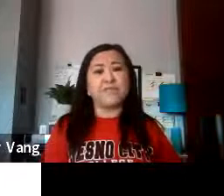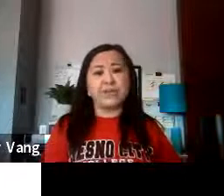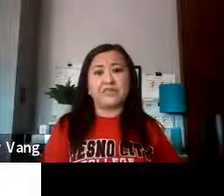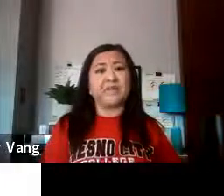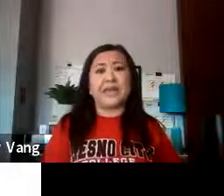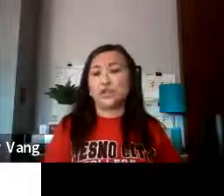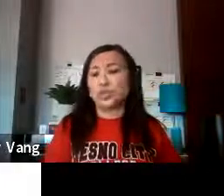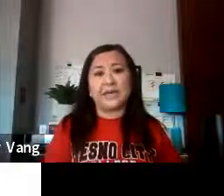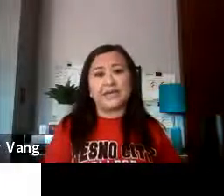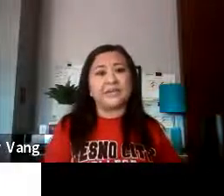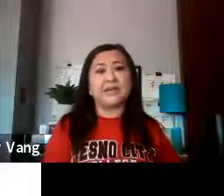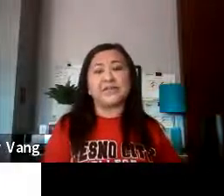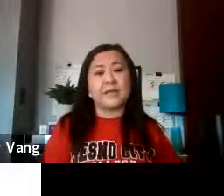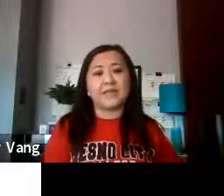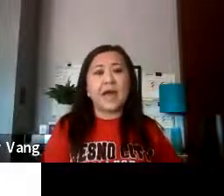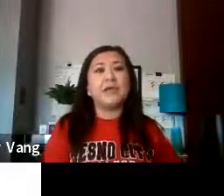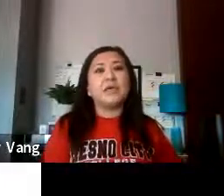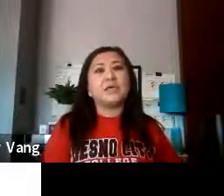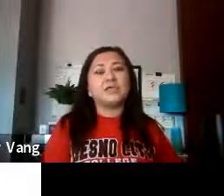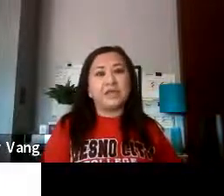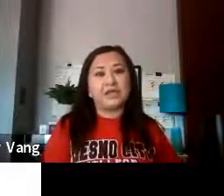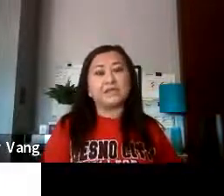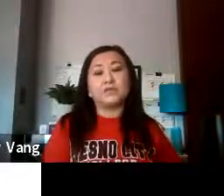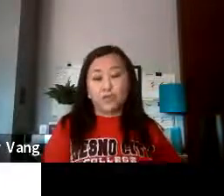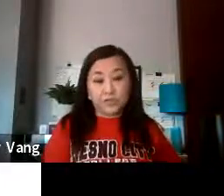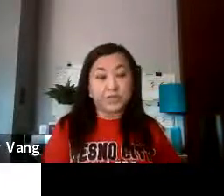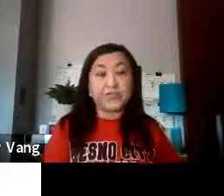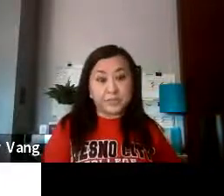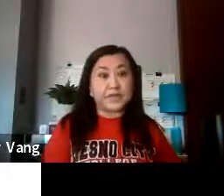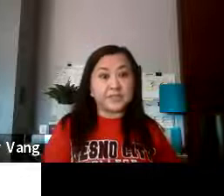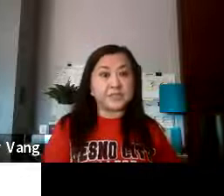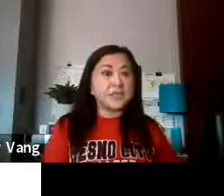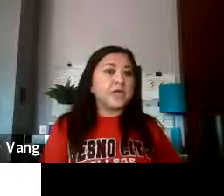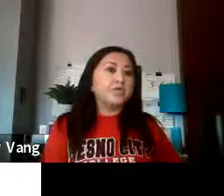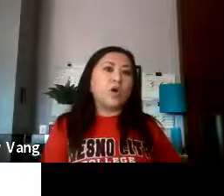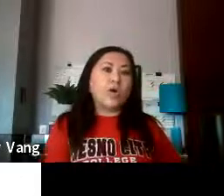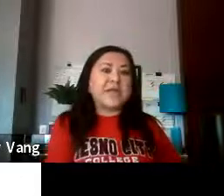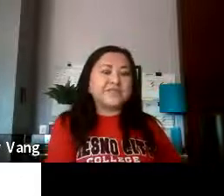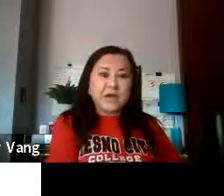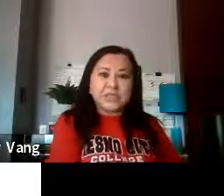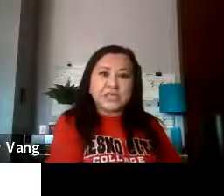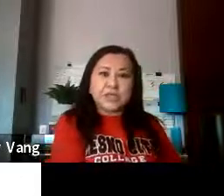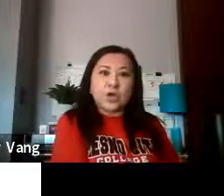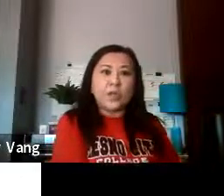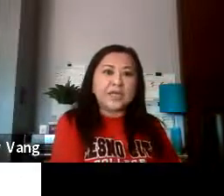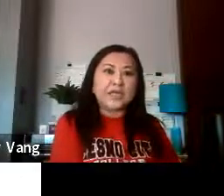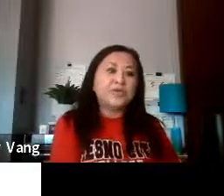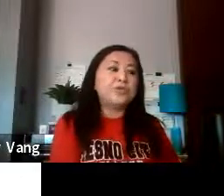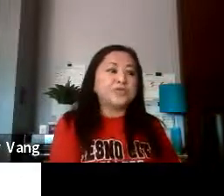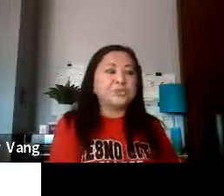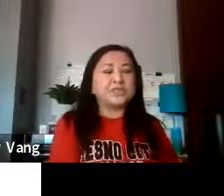we're not very financial base and anything like that. It's very sort of service based. So as faculty, you know, what can you do to